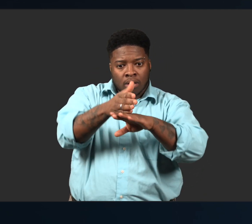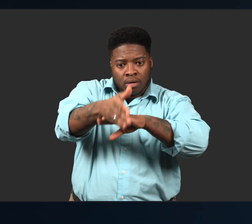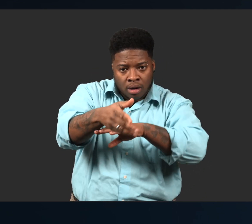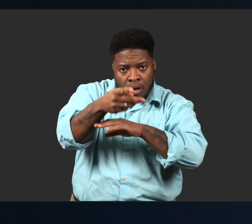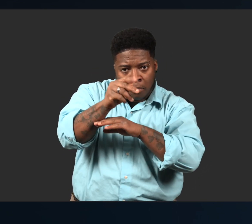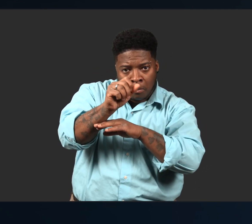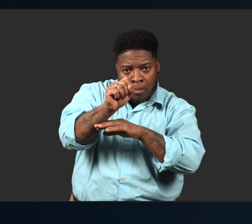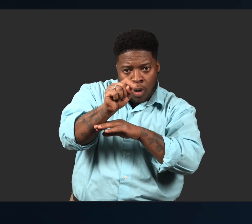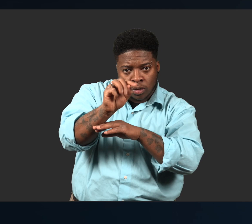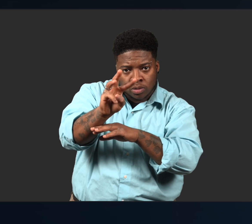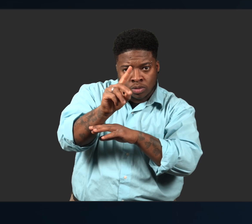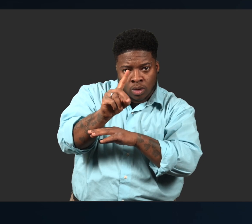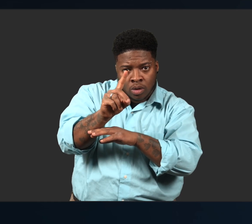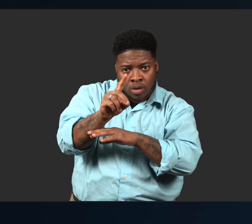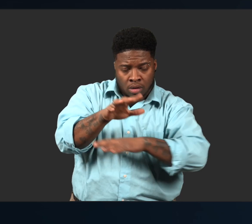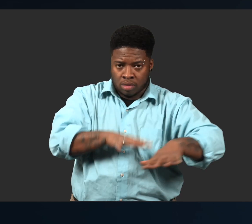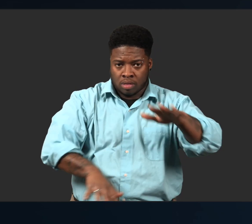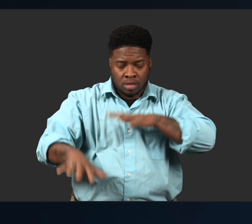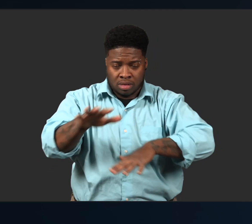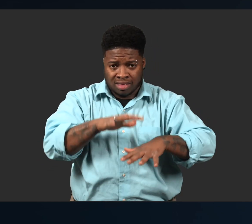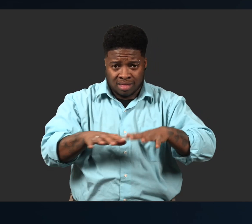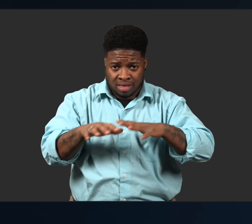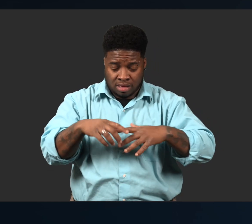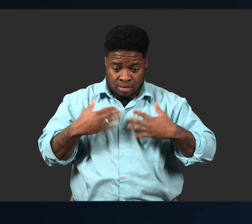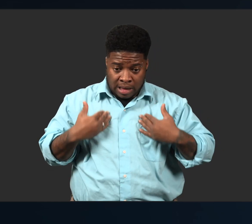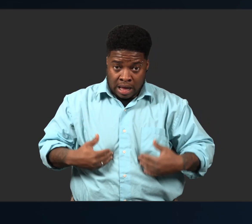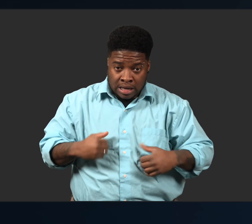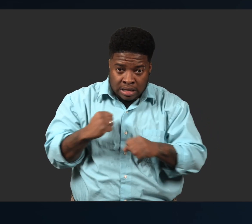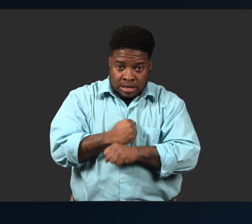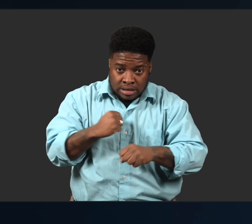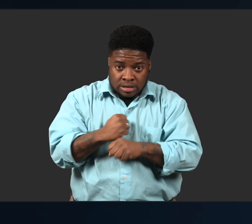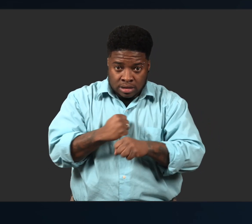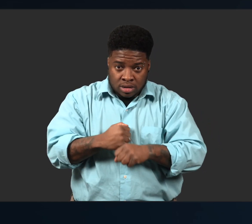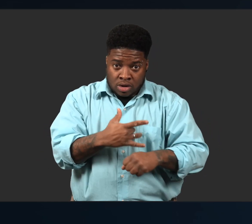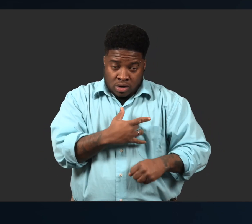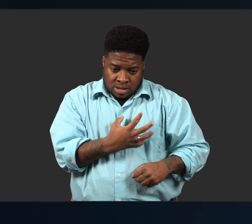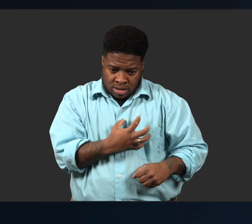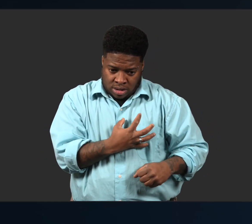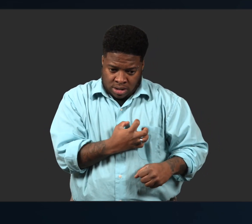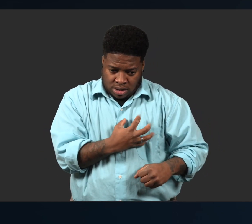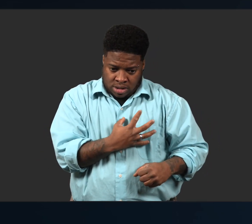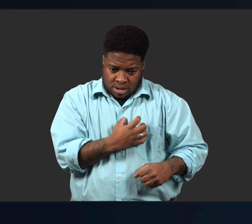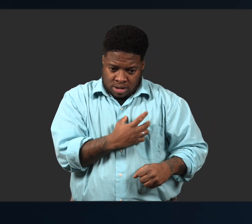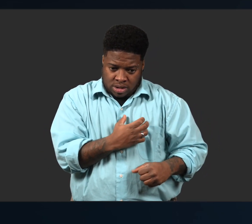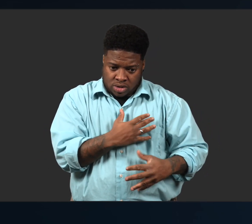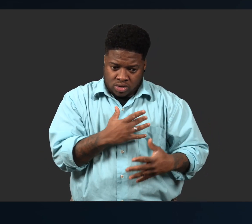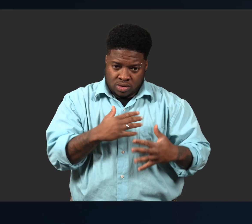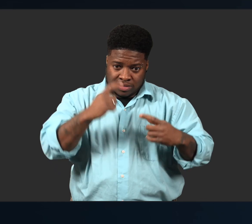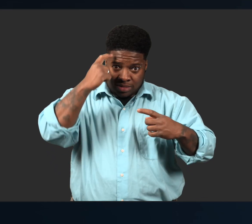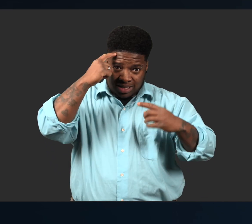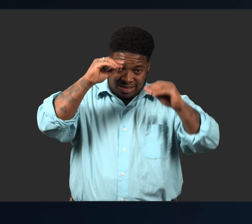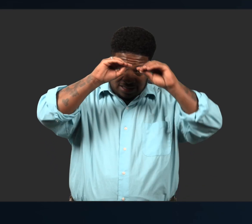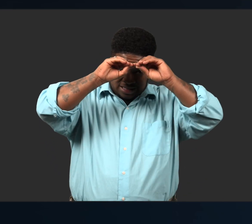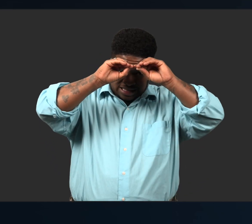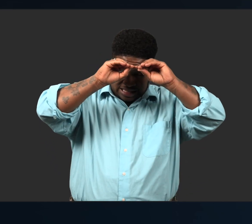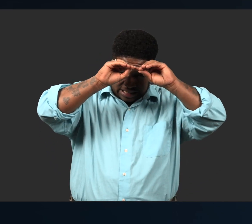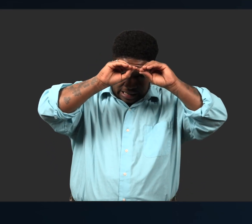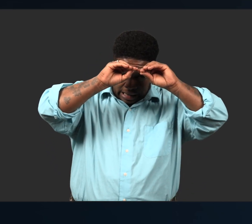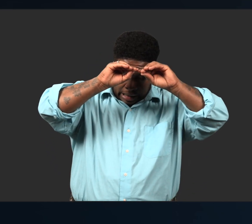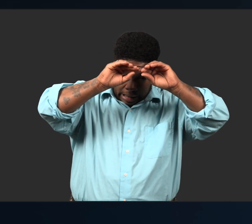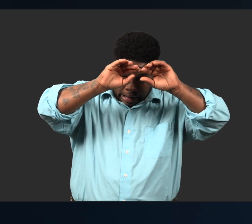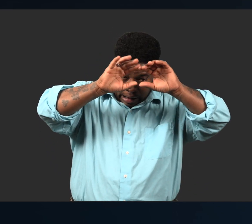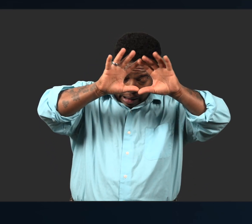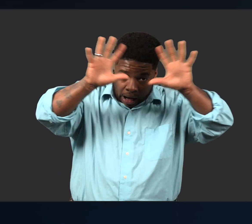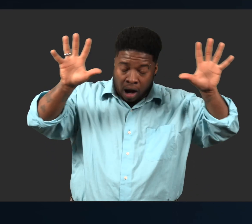Physically, his body has worked hard to get through withdrawal, and his thinking is becoming clearer.